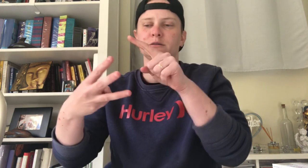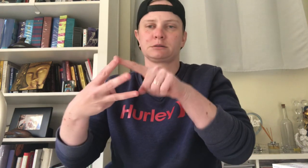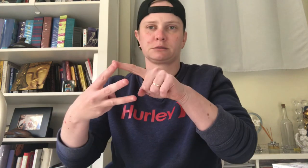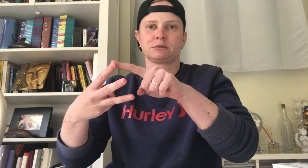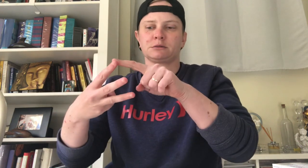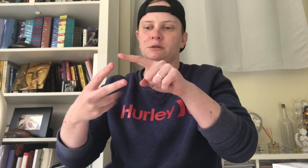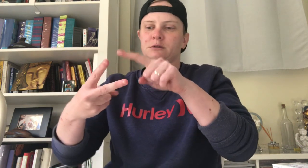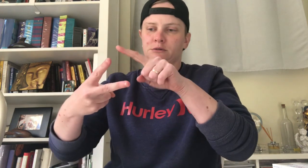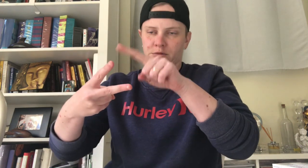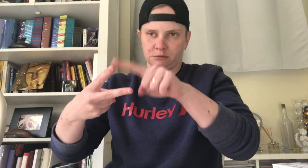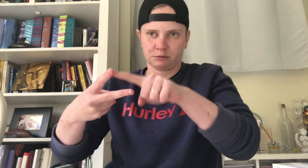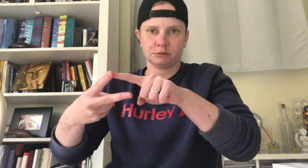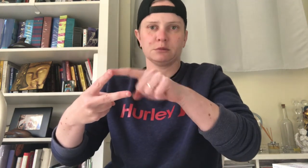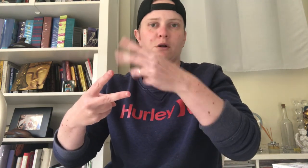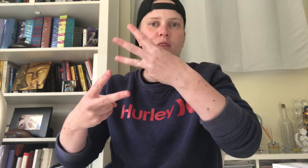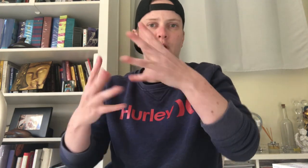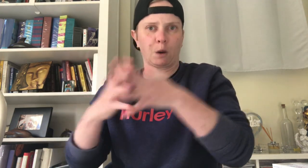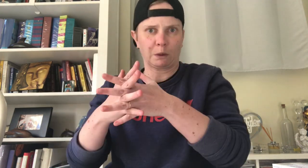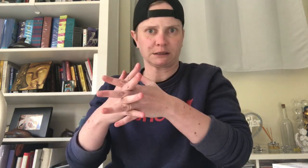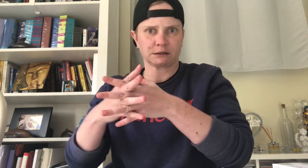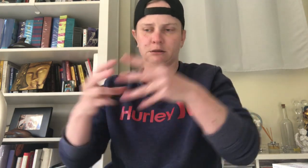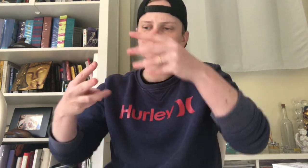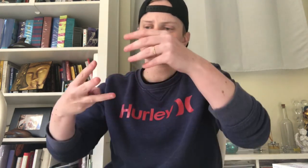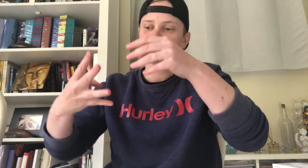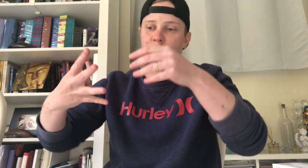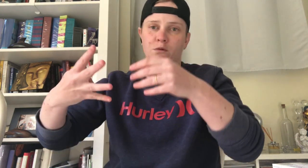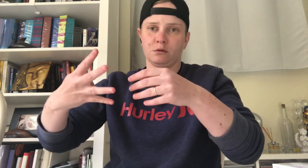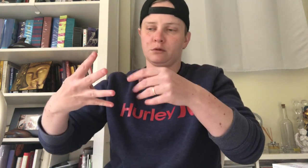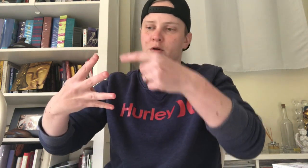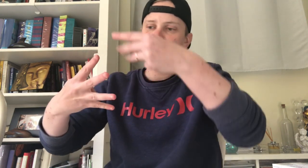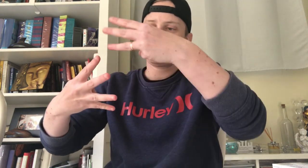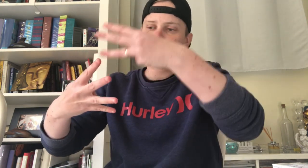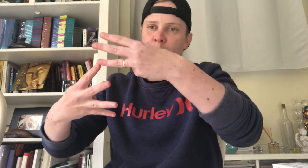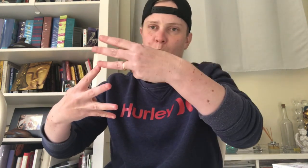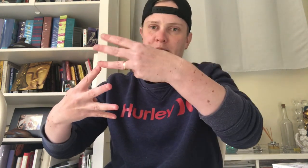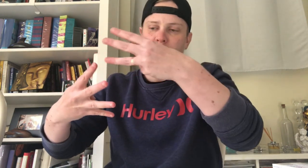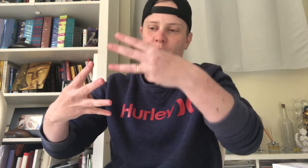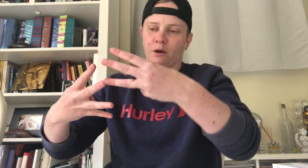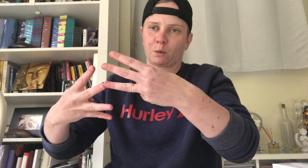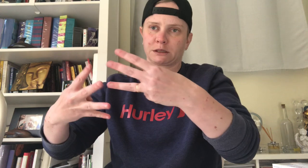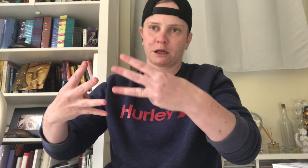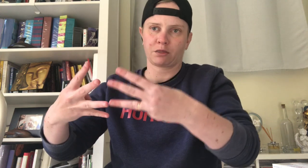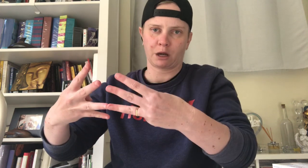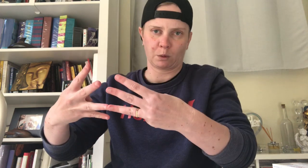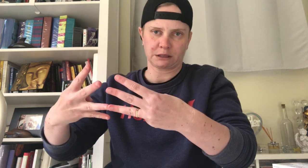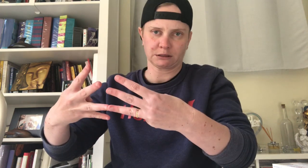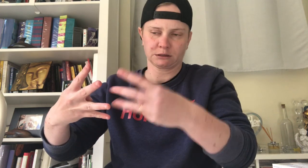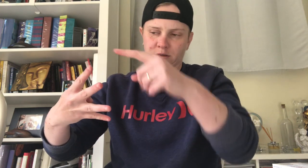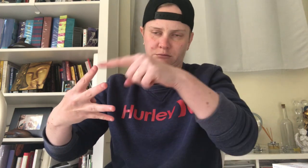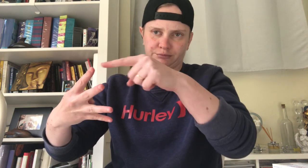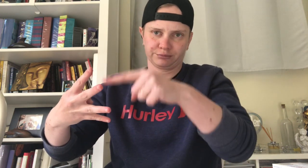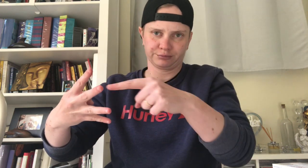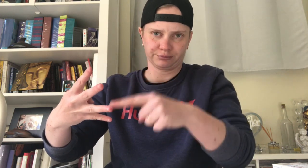which it meant 3 weeks each appointment